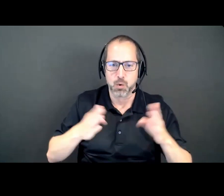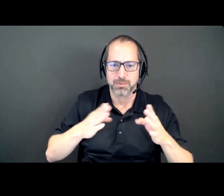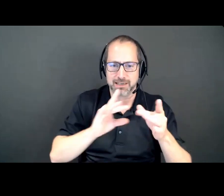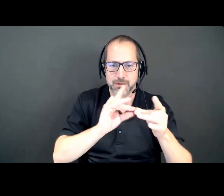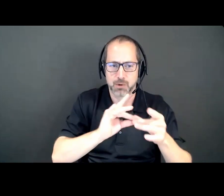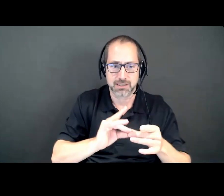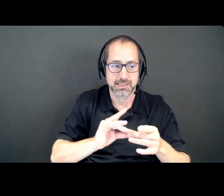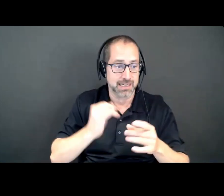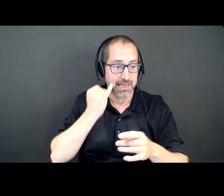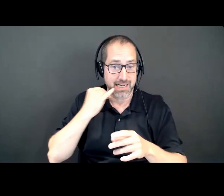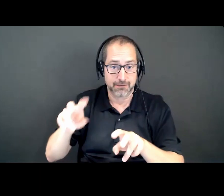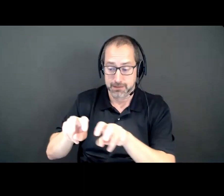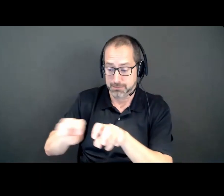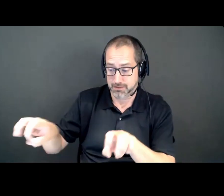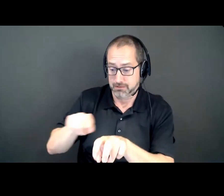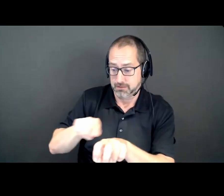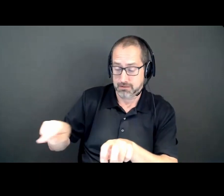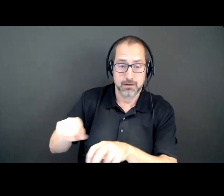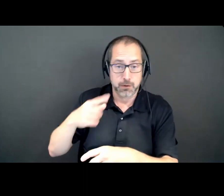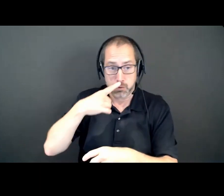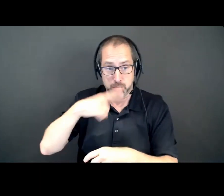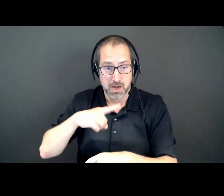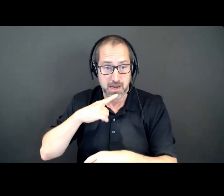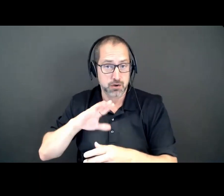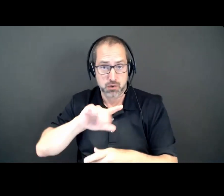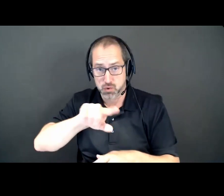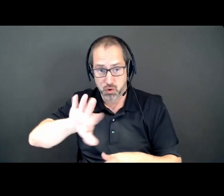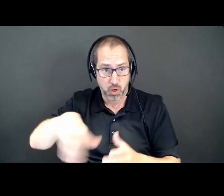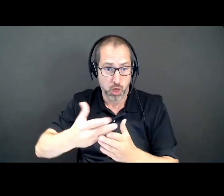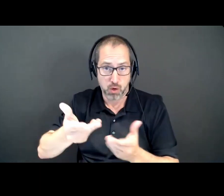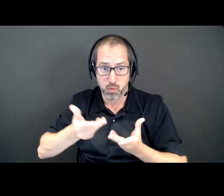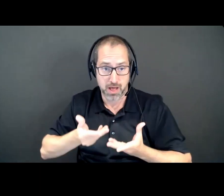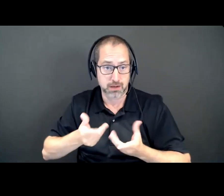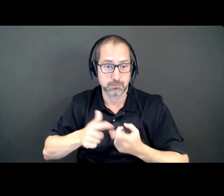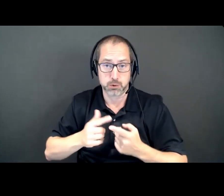you are all welcome to send me questions and I would be happy to forward them along if anyone